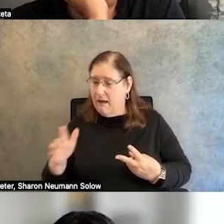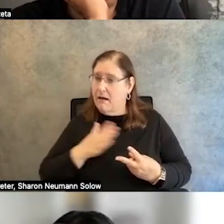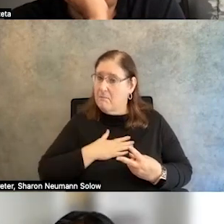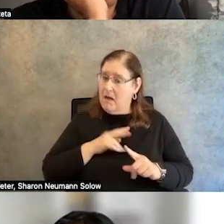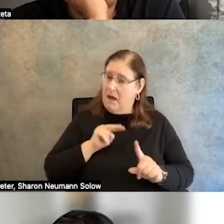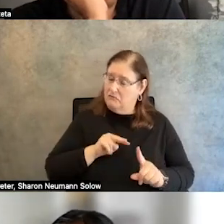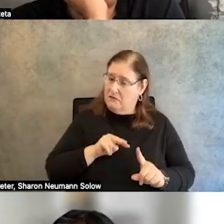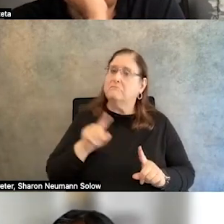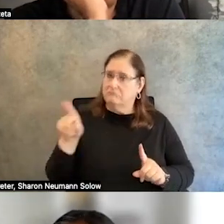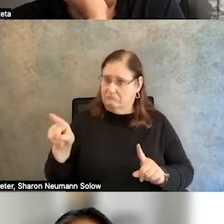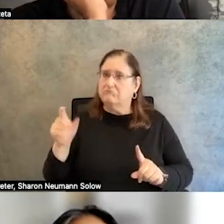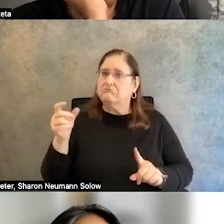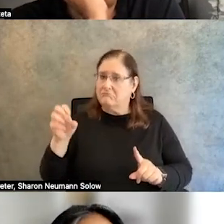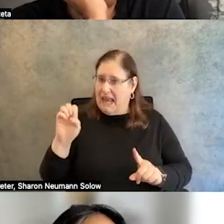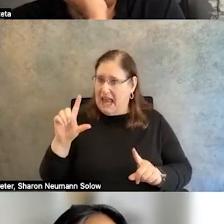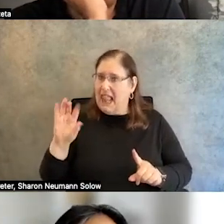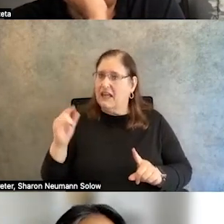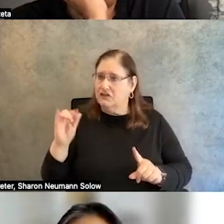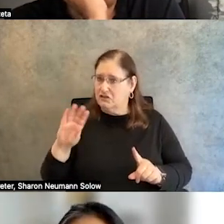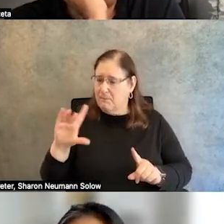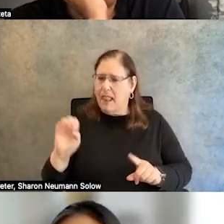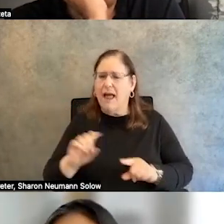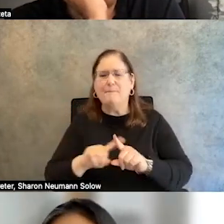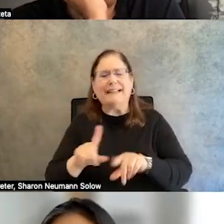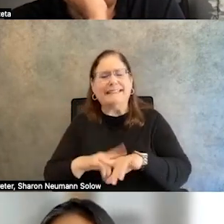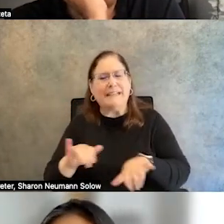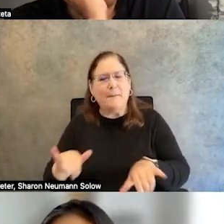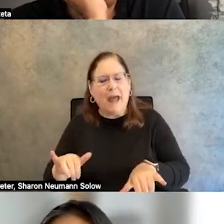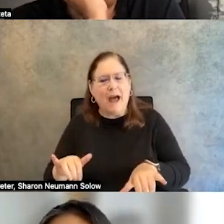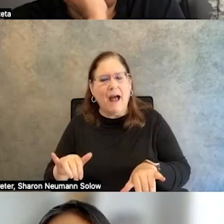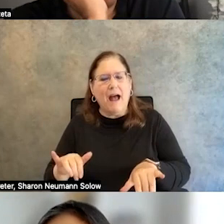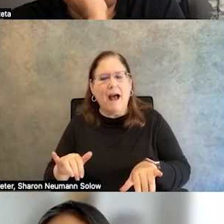but then at the same time, there's also the dual eligible,